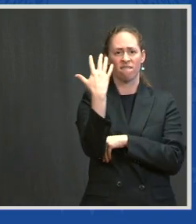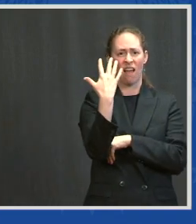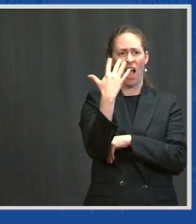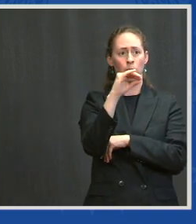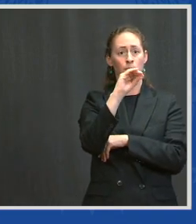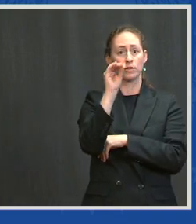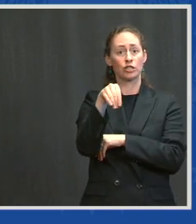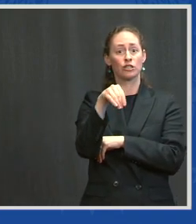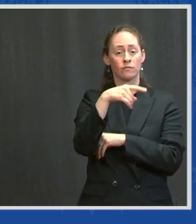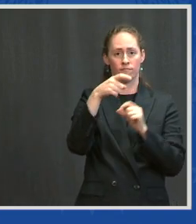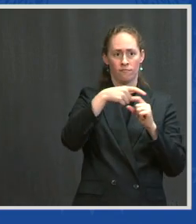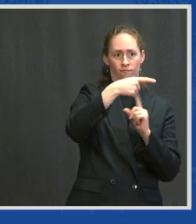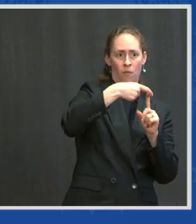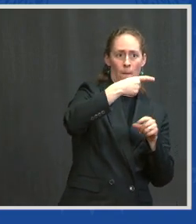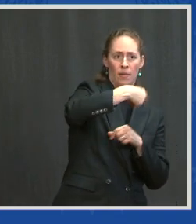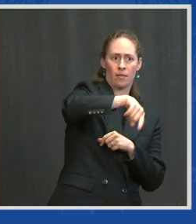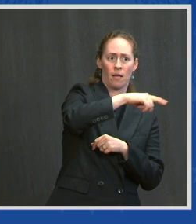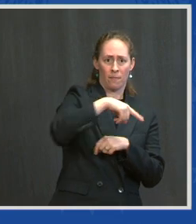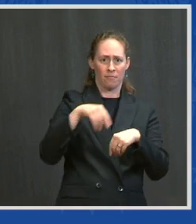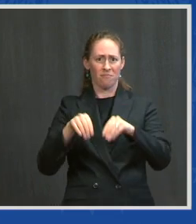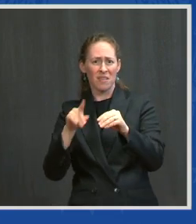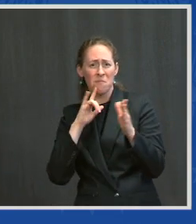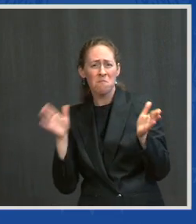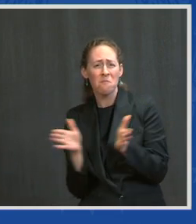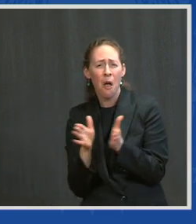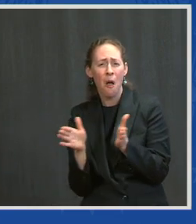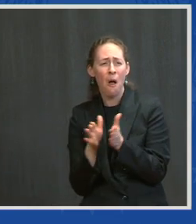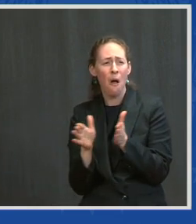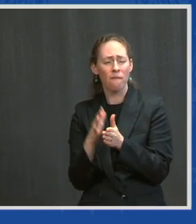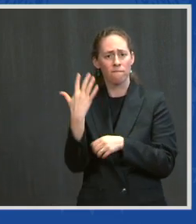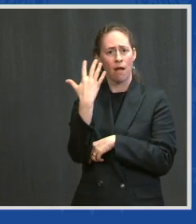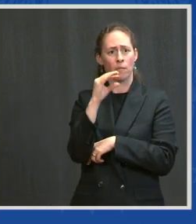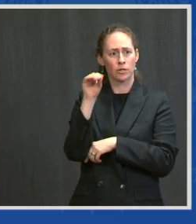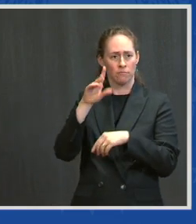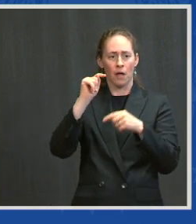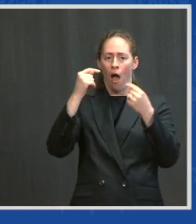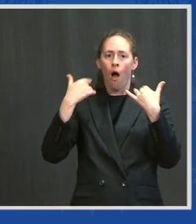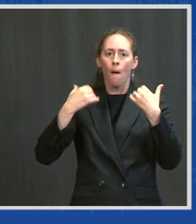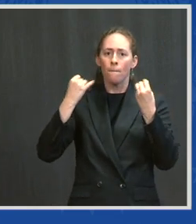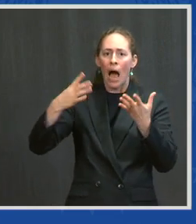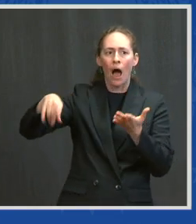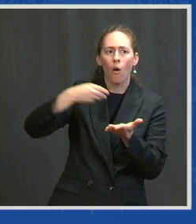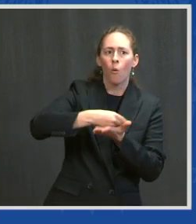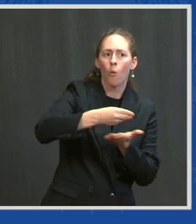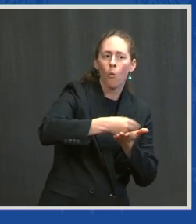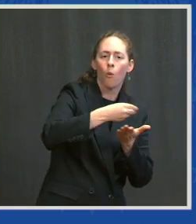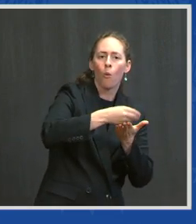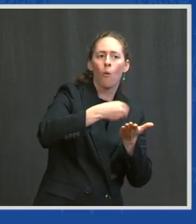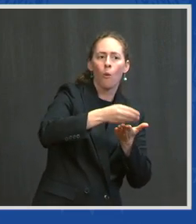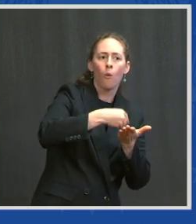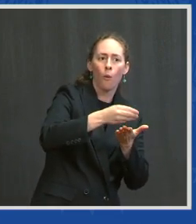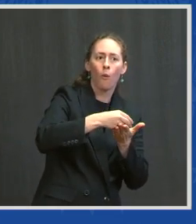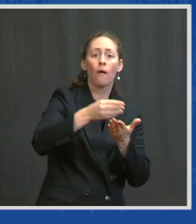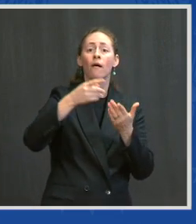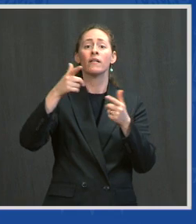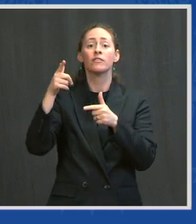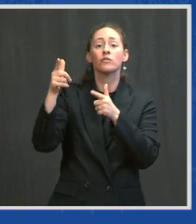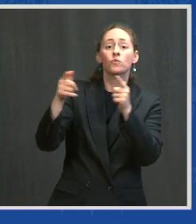are breaking the law for profit. They're selling guns that are killing innocent people. It's wrong. It's unacceptable. And as the Attorney General said,